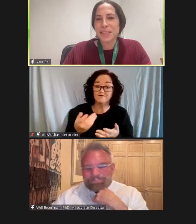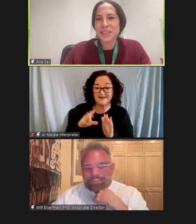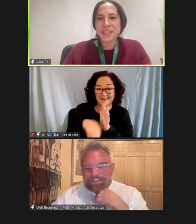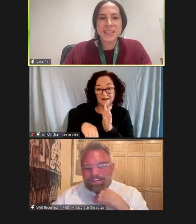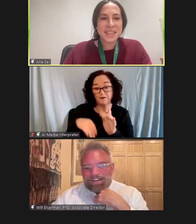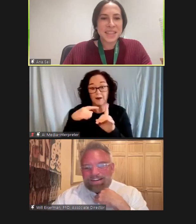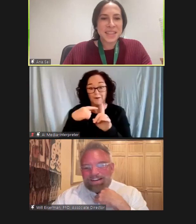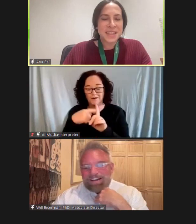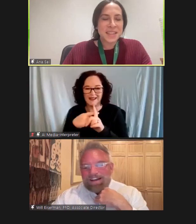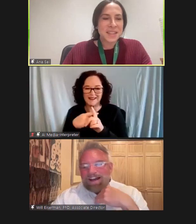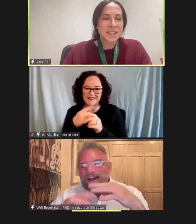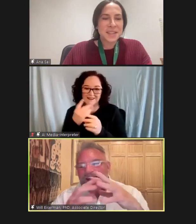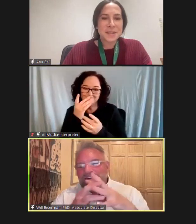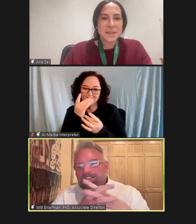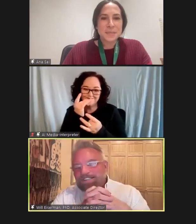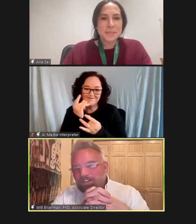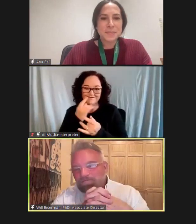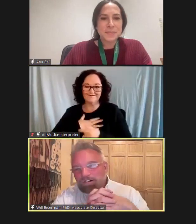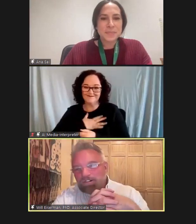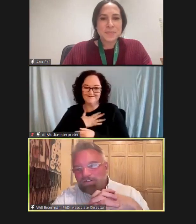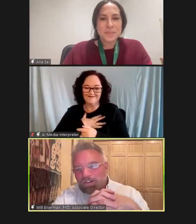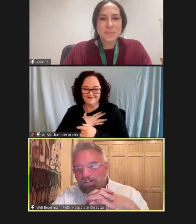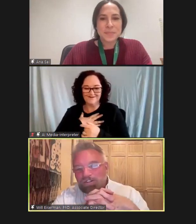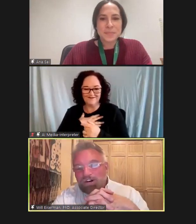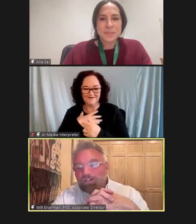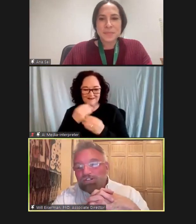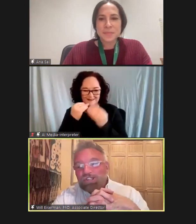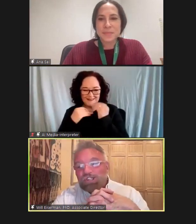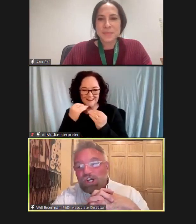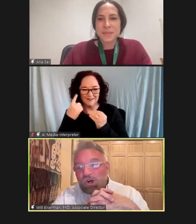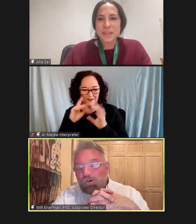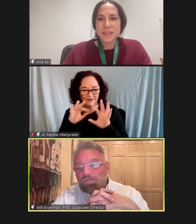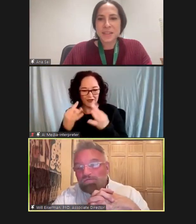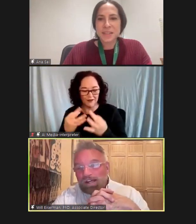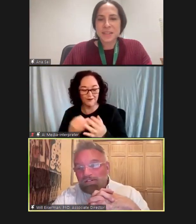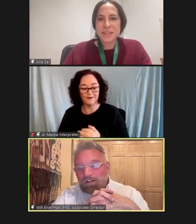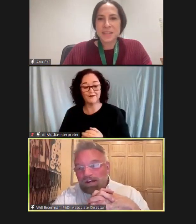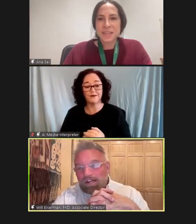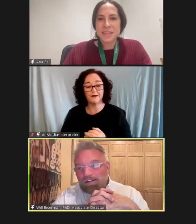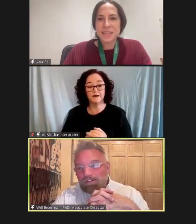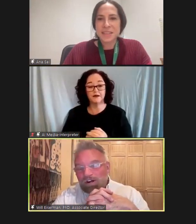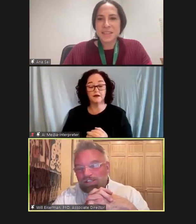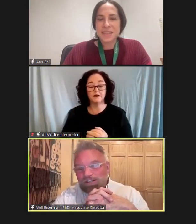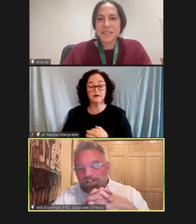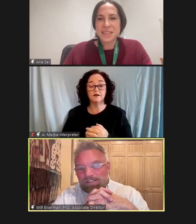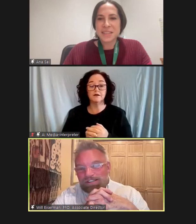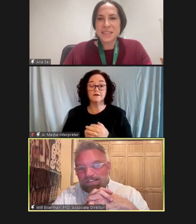families I have to tell both of you